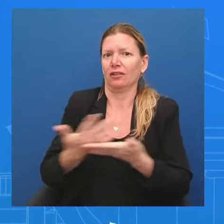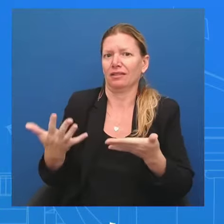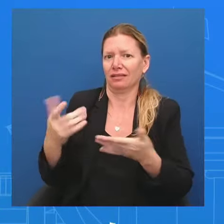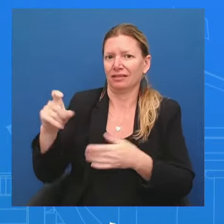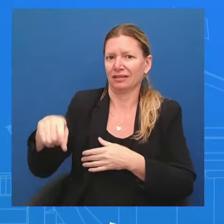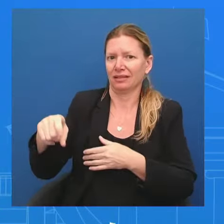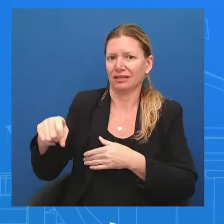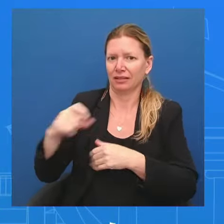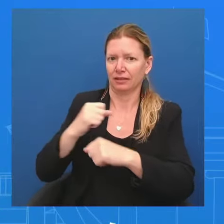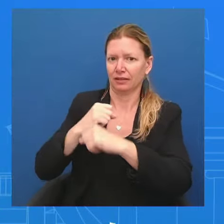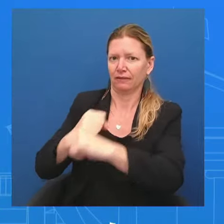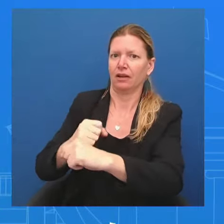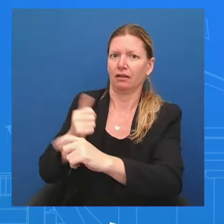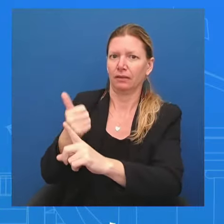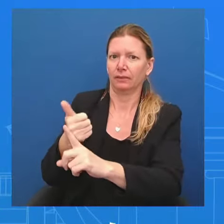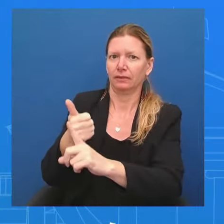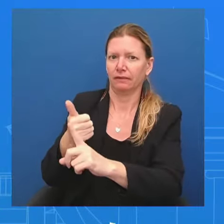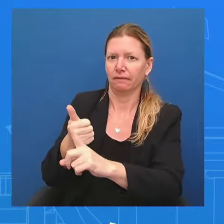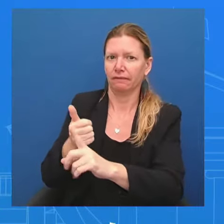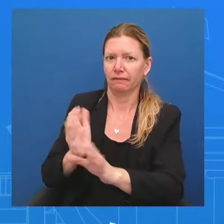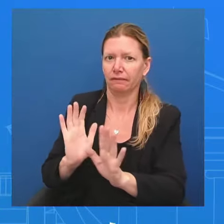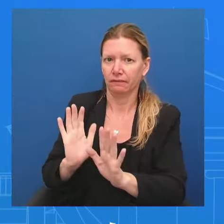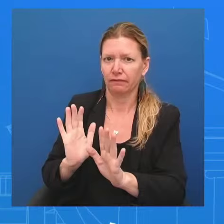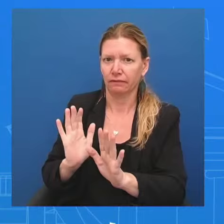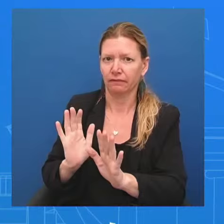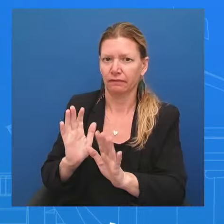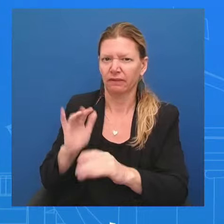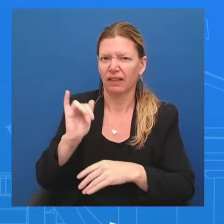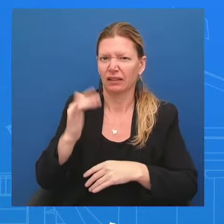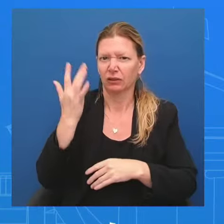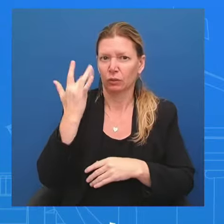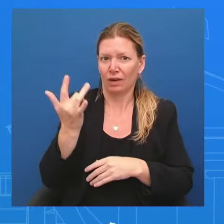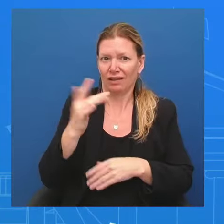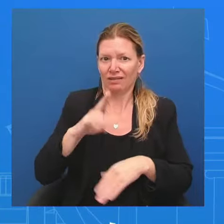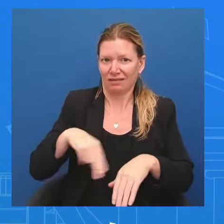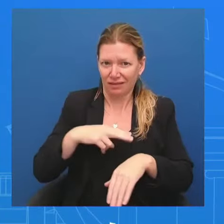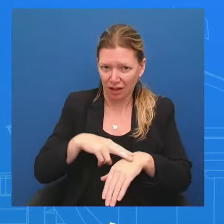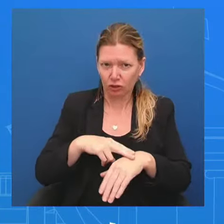for the brave people of Ukraine to continue to defend their democracy. We want to see that continue.